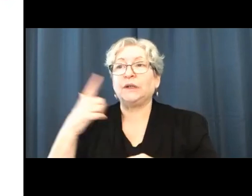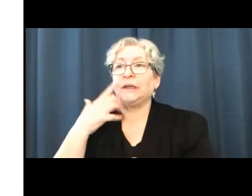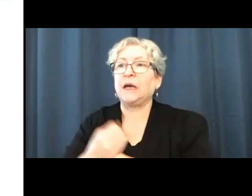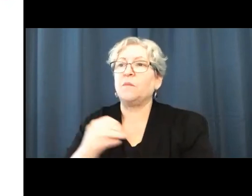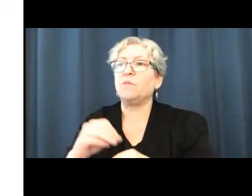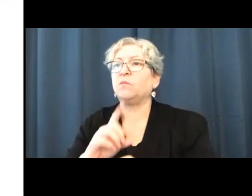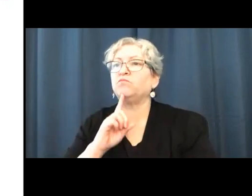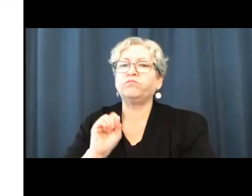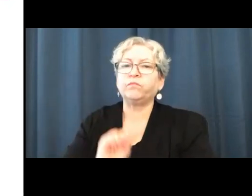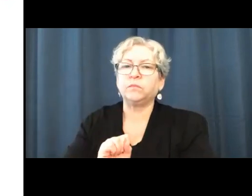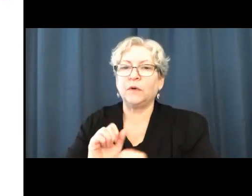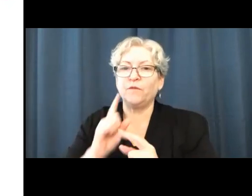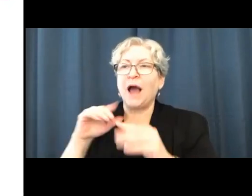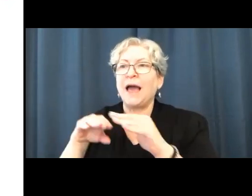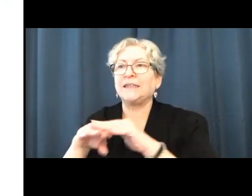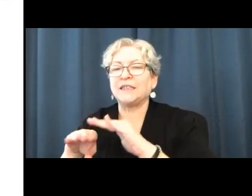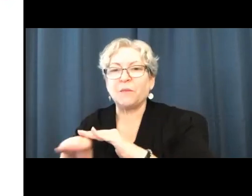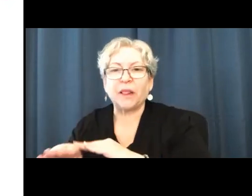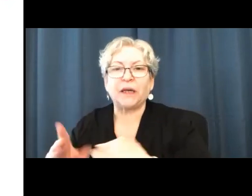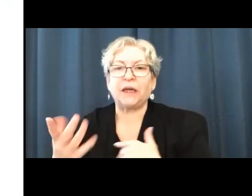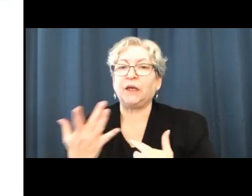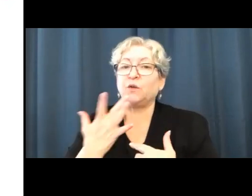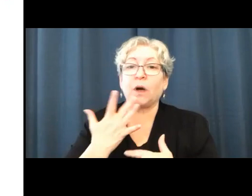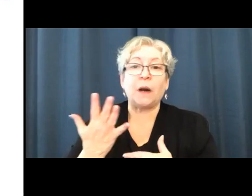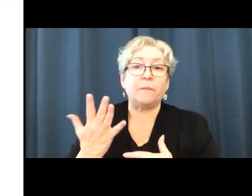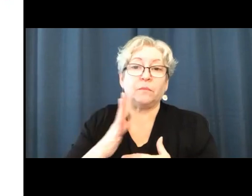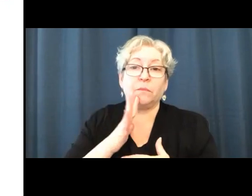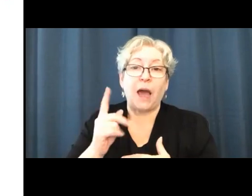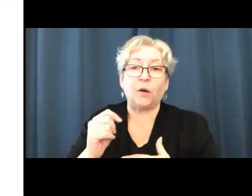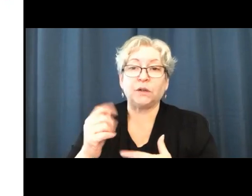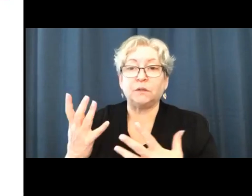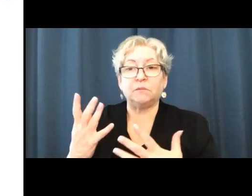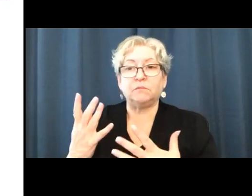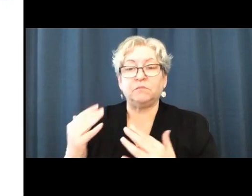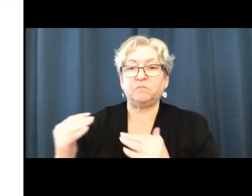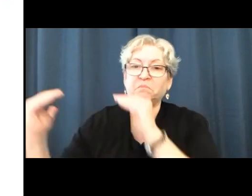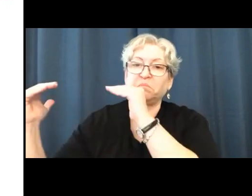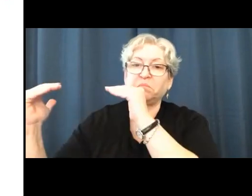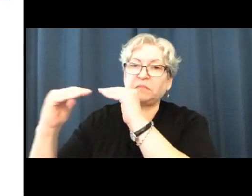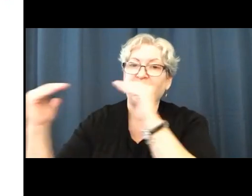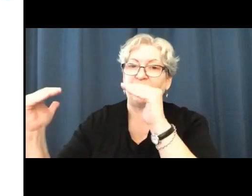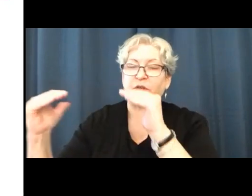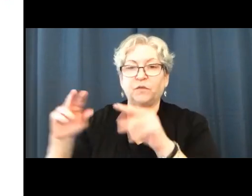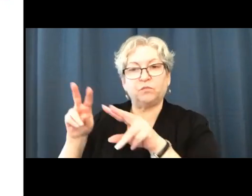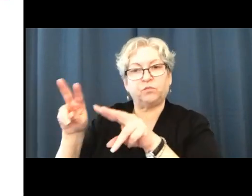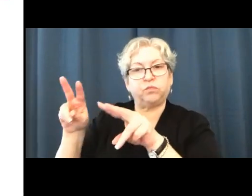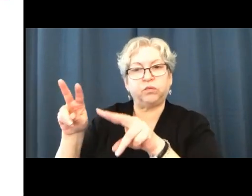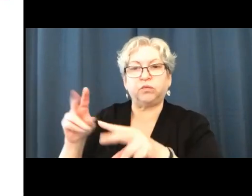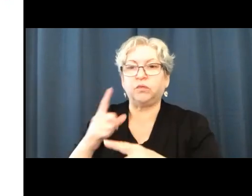about accessibility, talking about kind of the high-level things to be looking for making a little bit more real